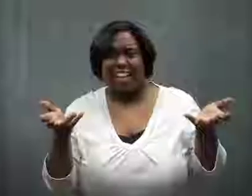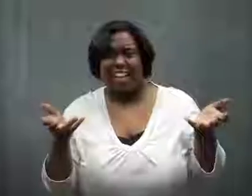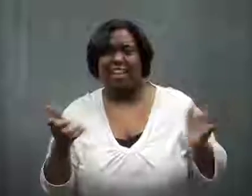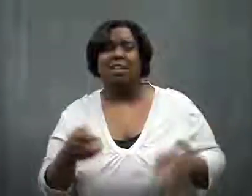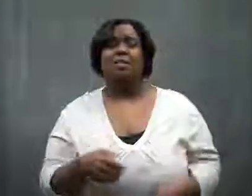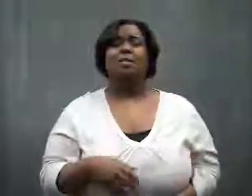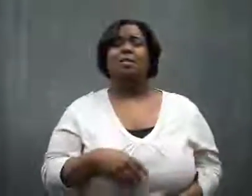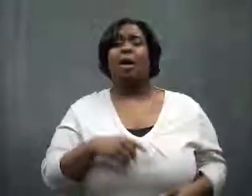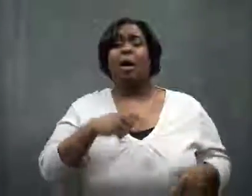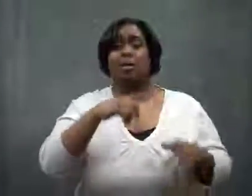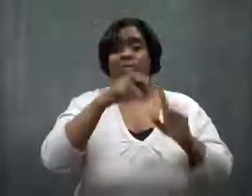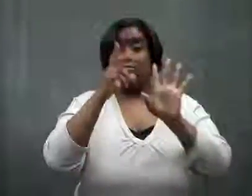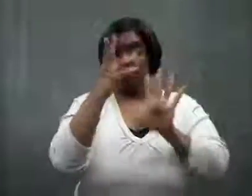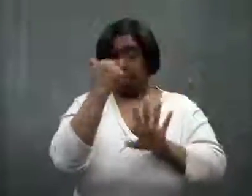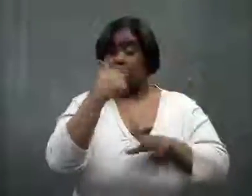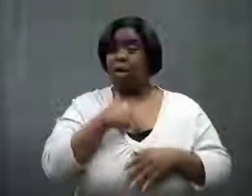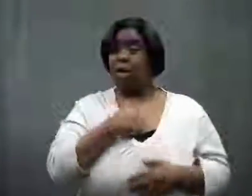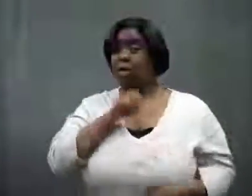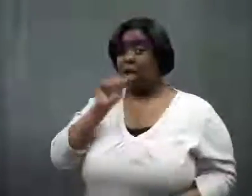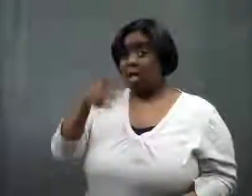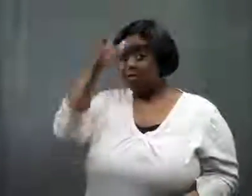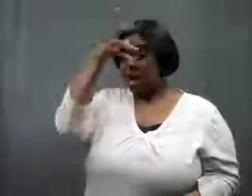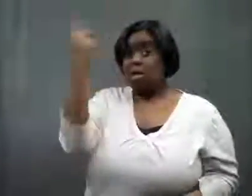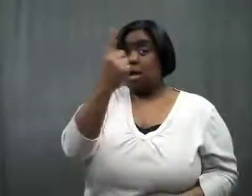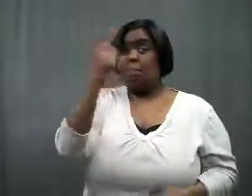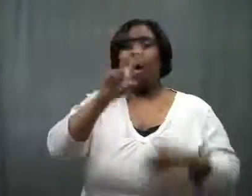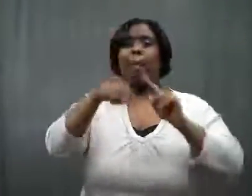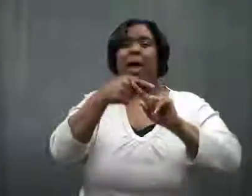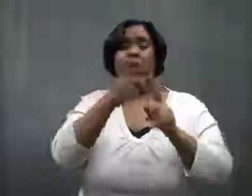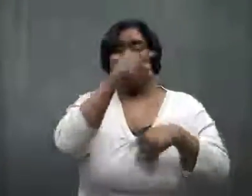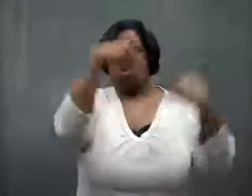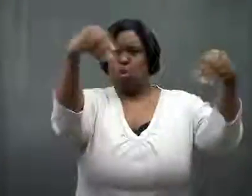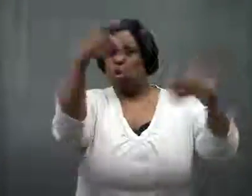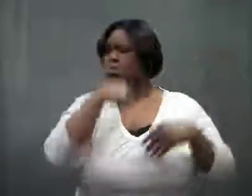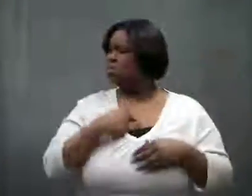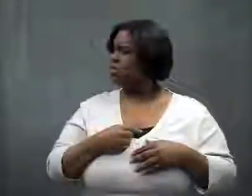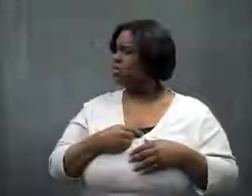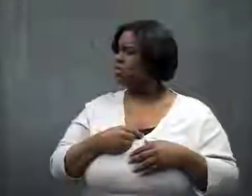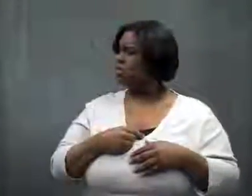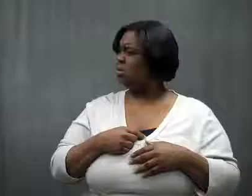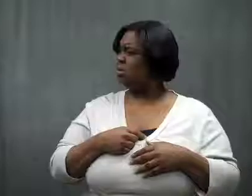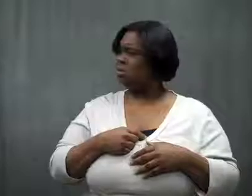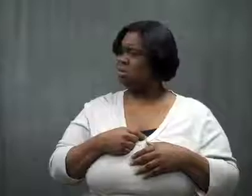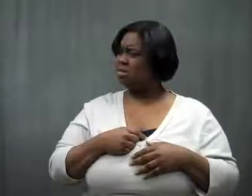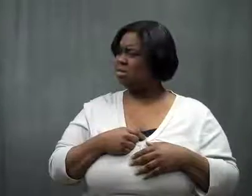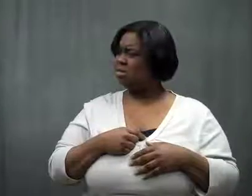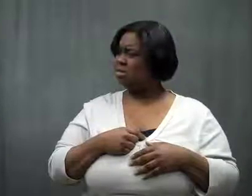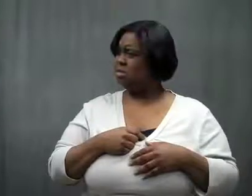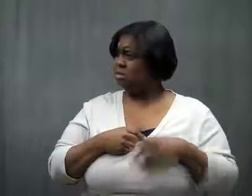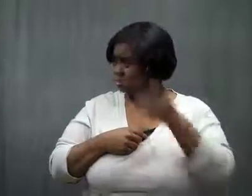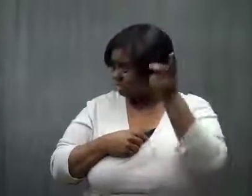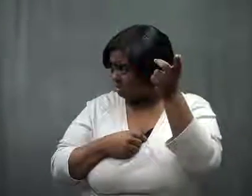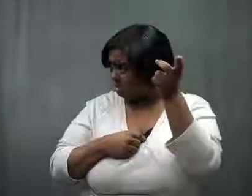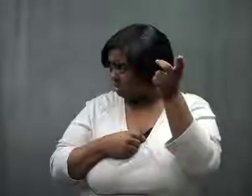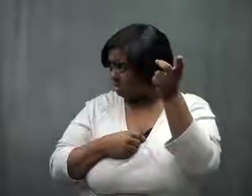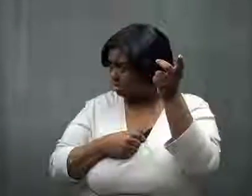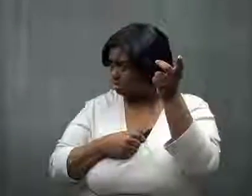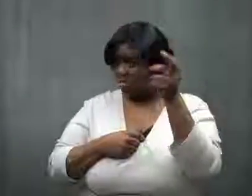I asked my father something about the store like this...